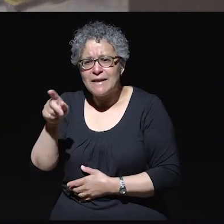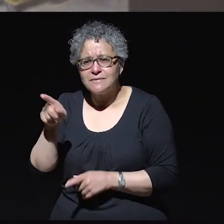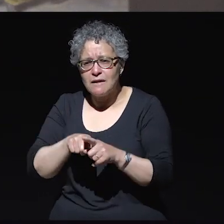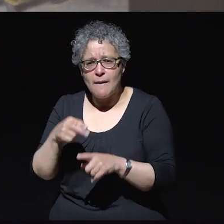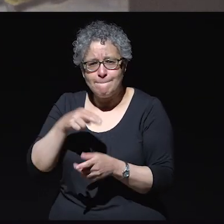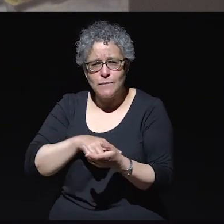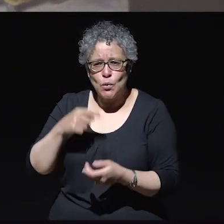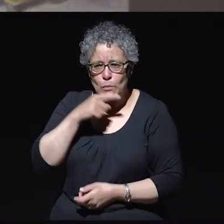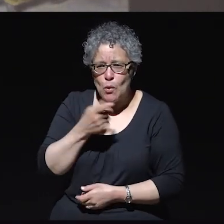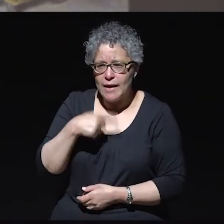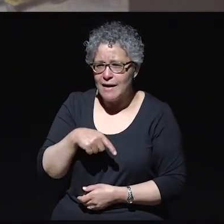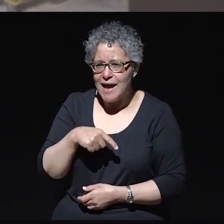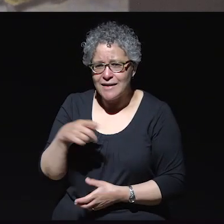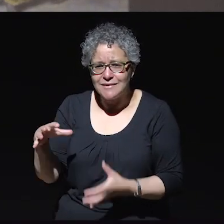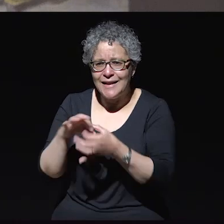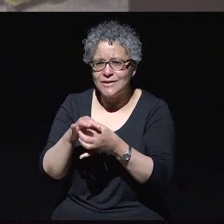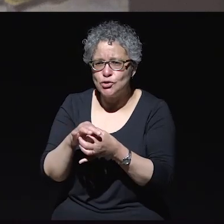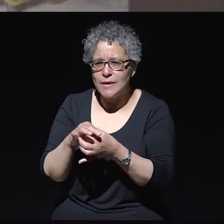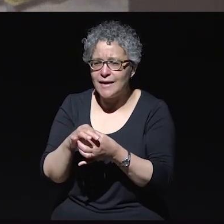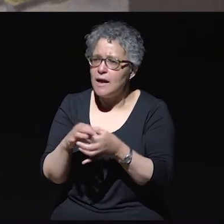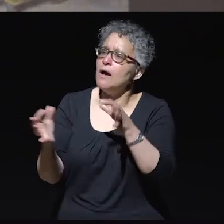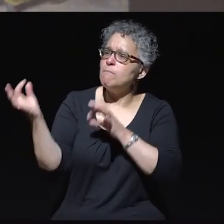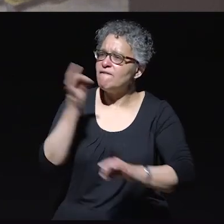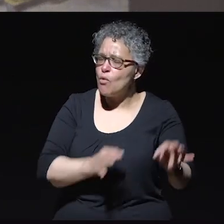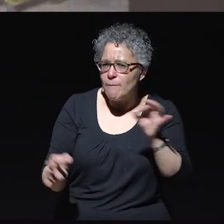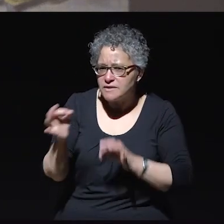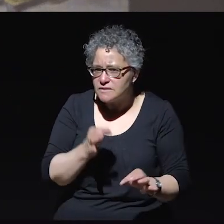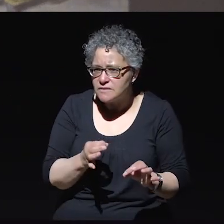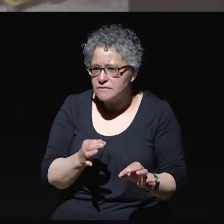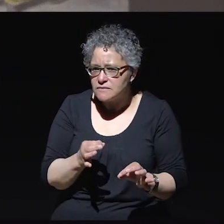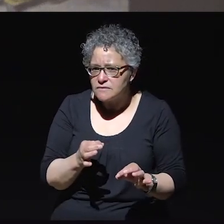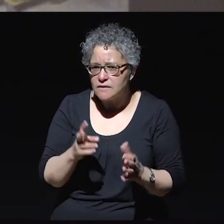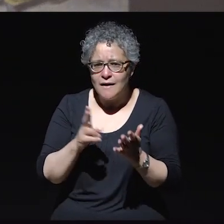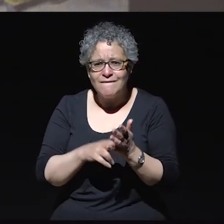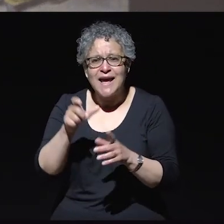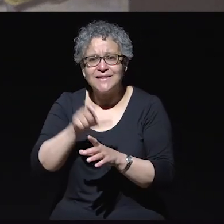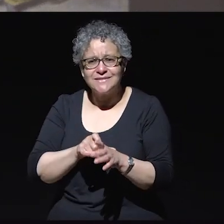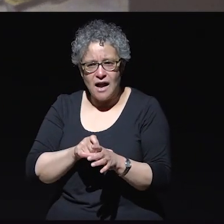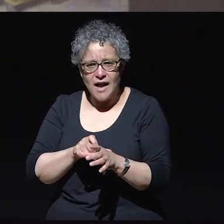and the idea of performance. Not just the fact that Van Dyck dress was fashionable for masquerades